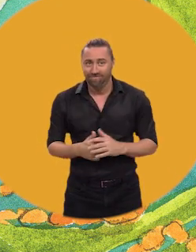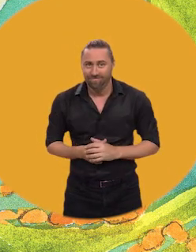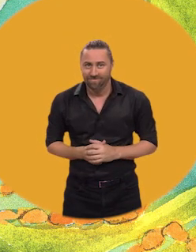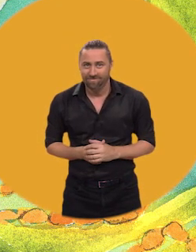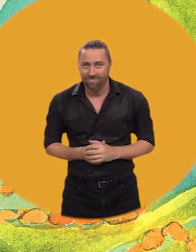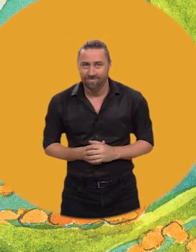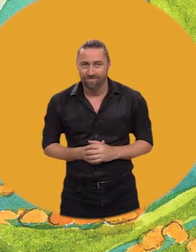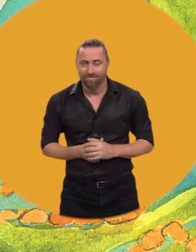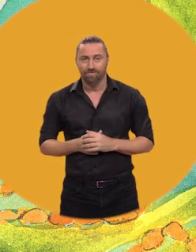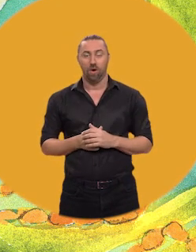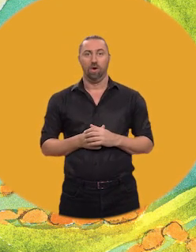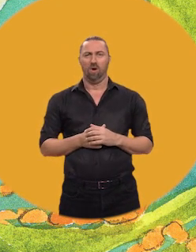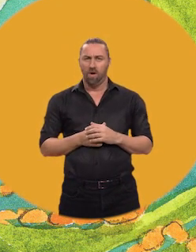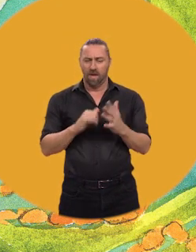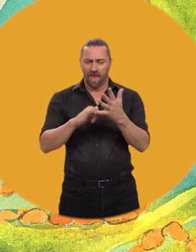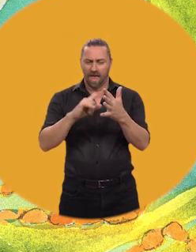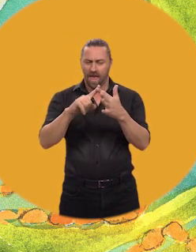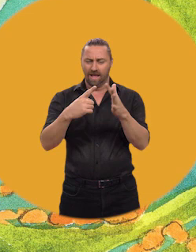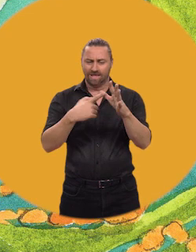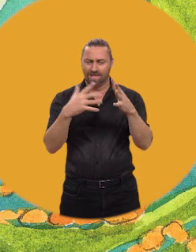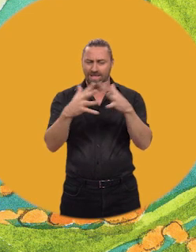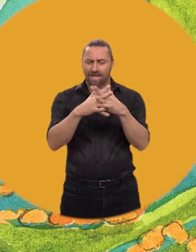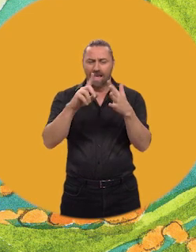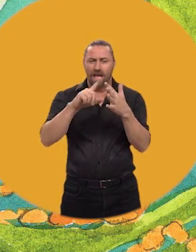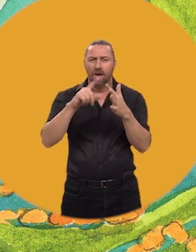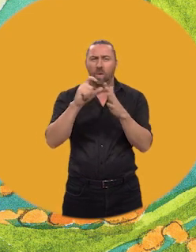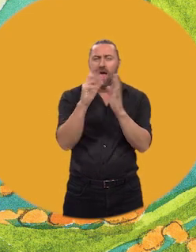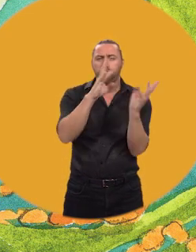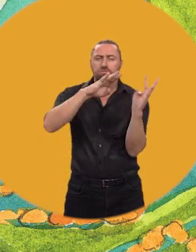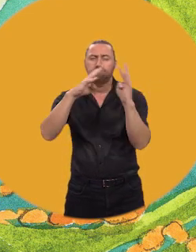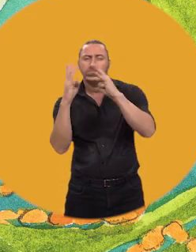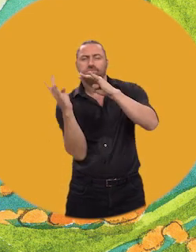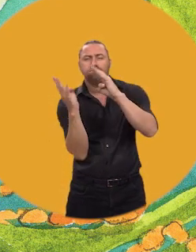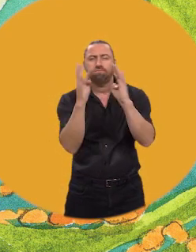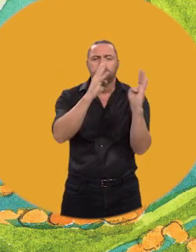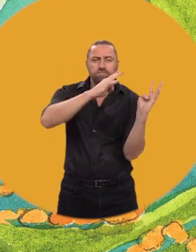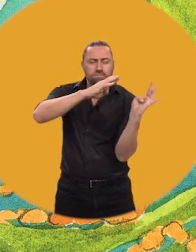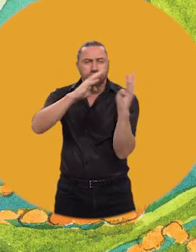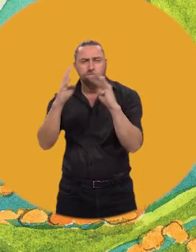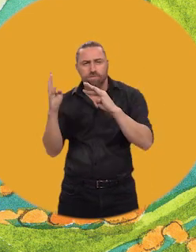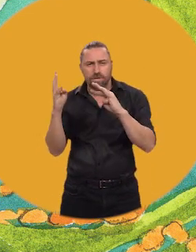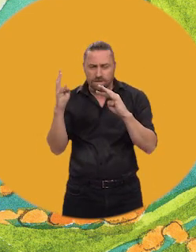(wind whooshing) Now, oh there's lots of seaweed in this illustration. So I'm looking for a word